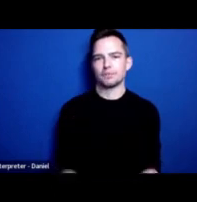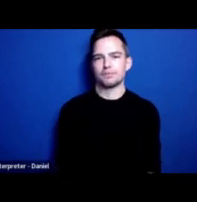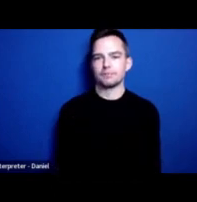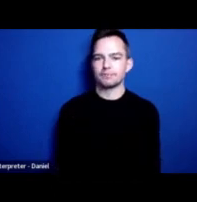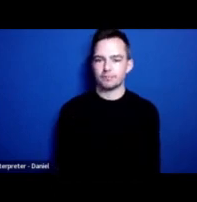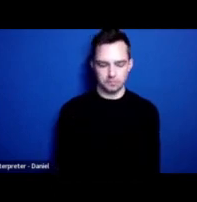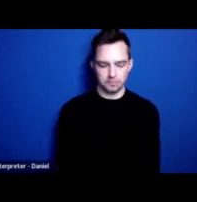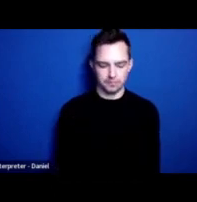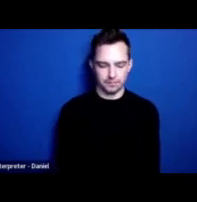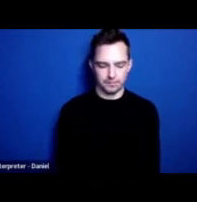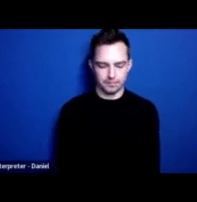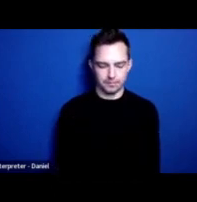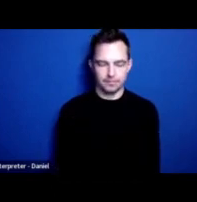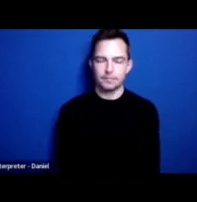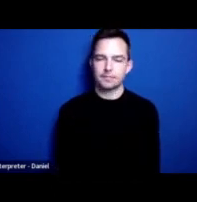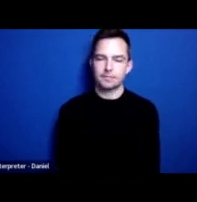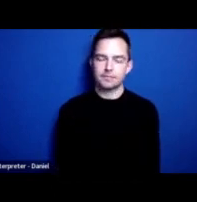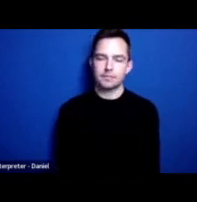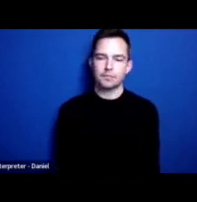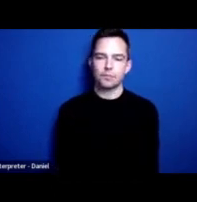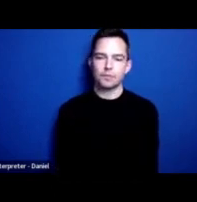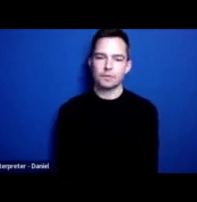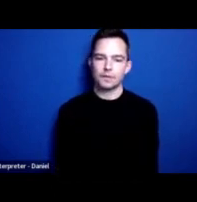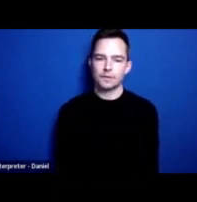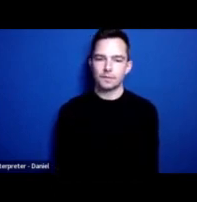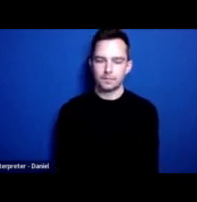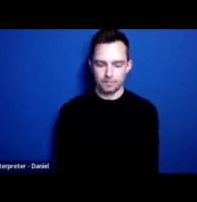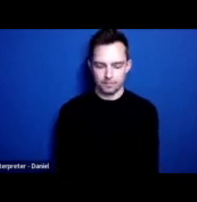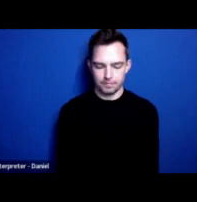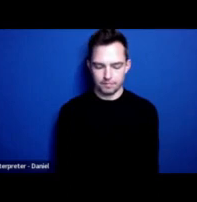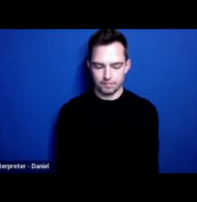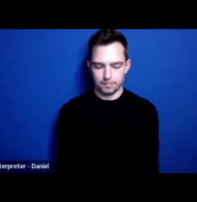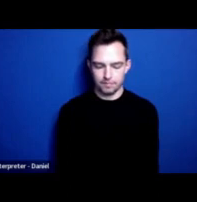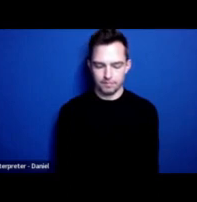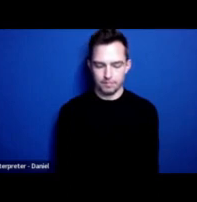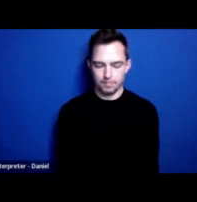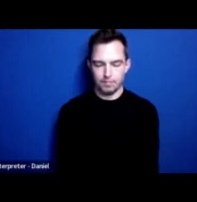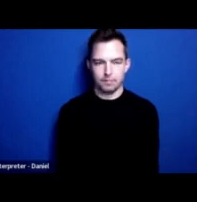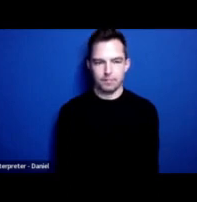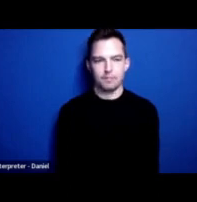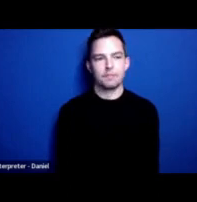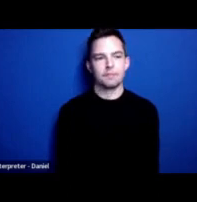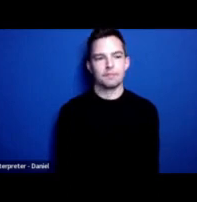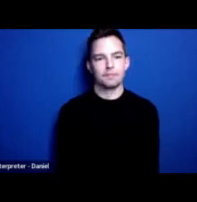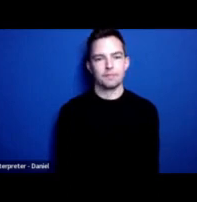en el canal español, por favor silencie el audio original. Thank you. So again, thank you